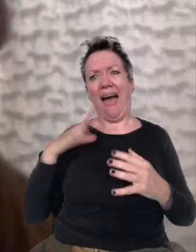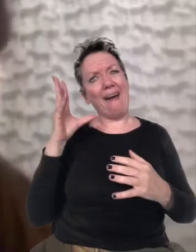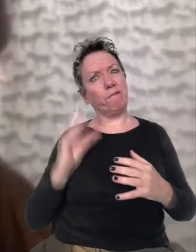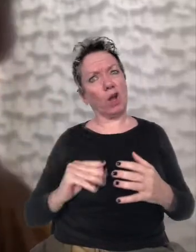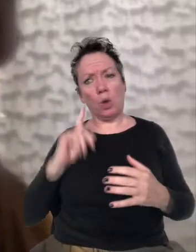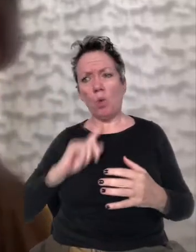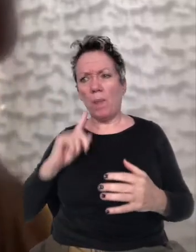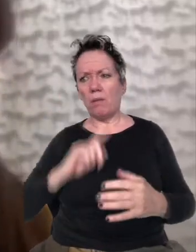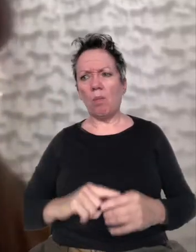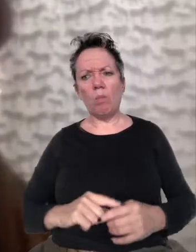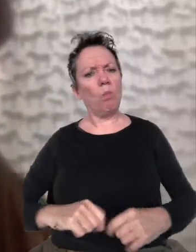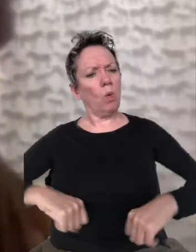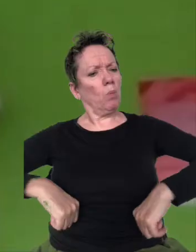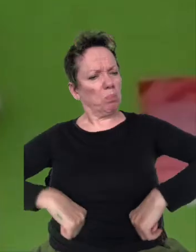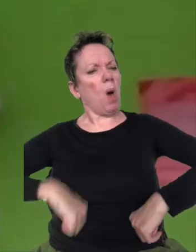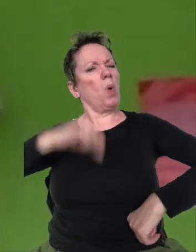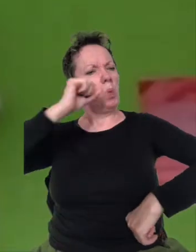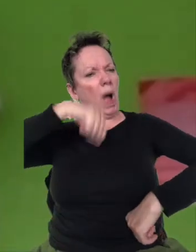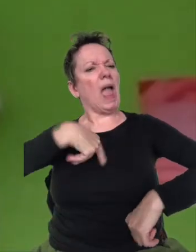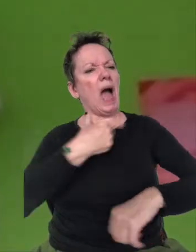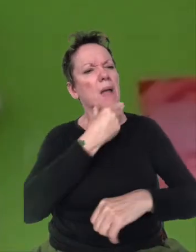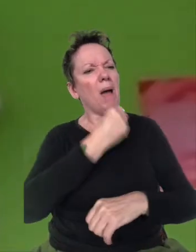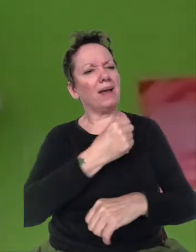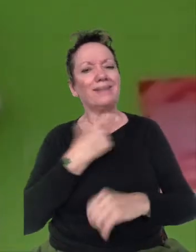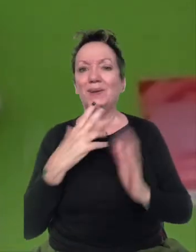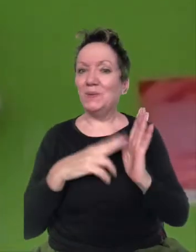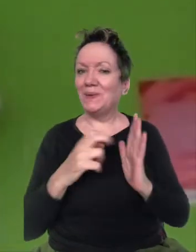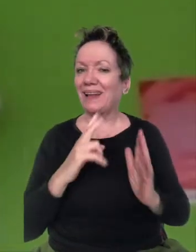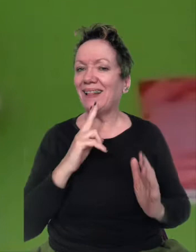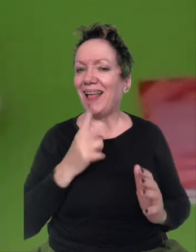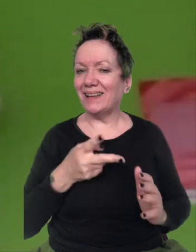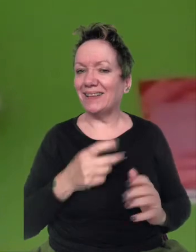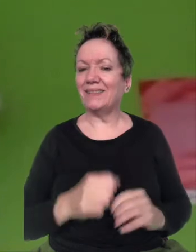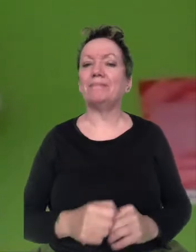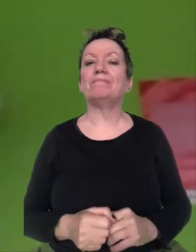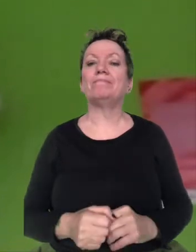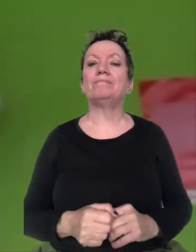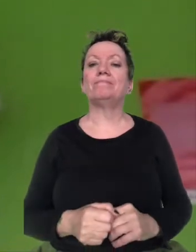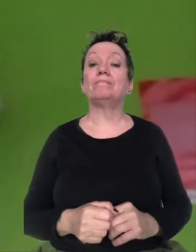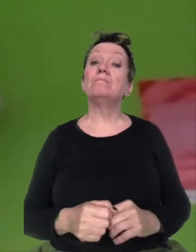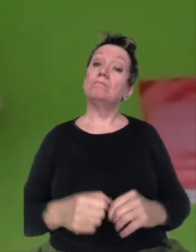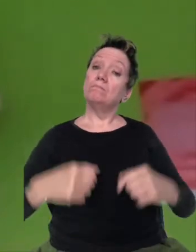Well, yeah, I'm on, I was born mayonnaise.